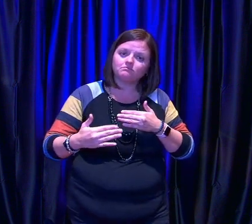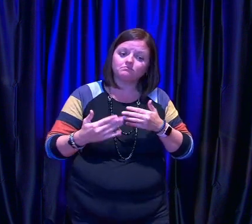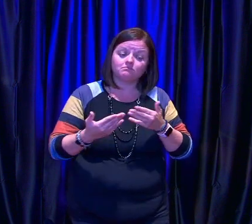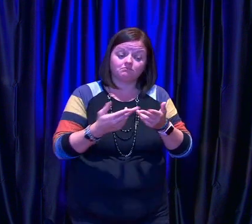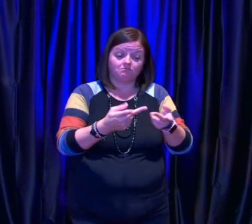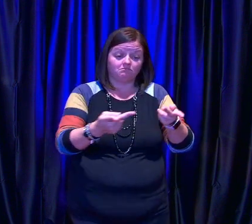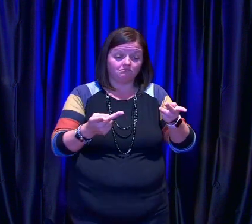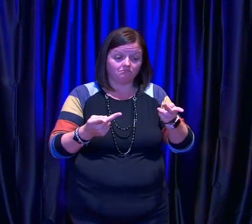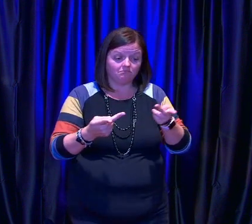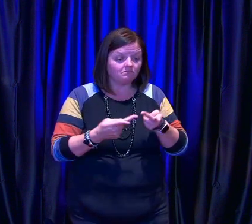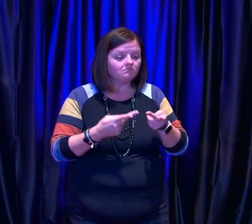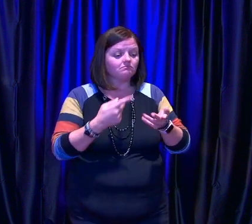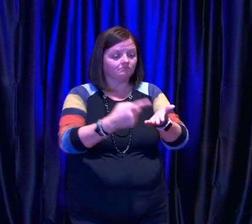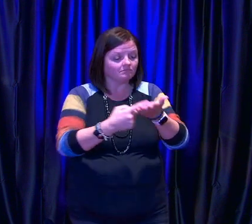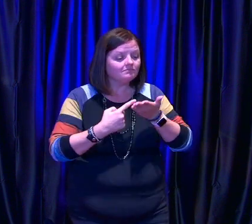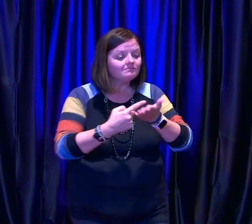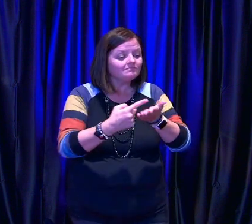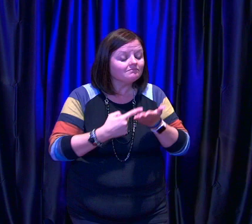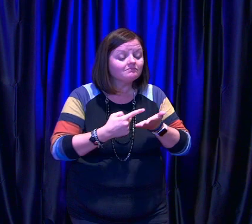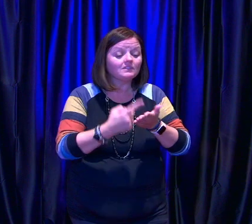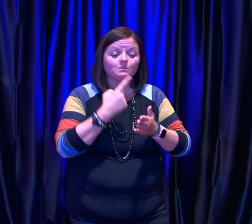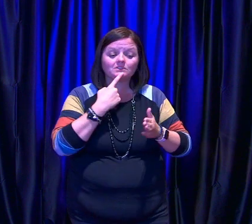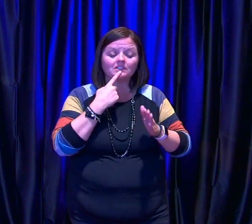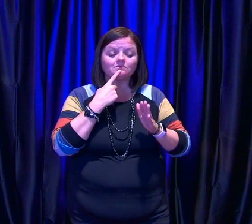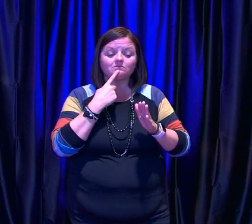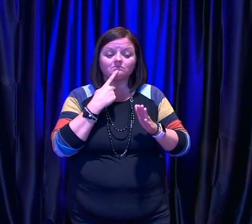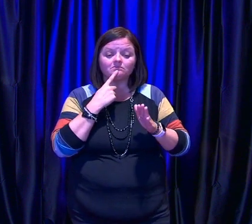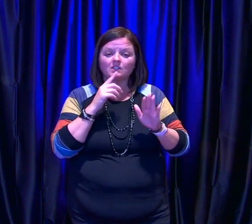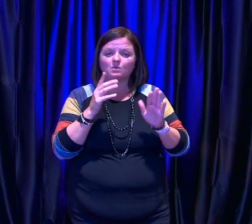through committees we said we're no longer going to do that